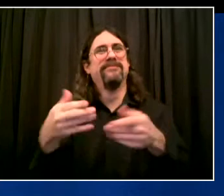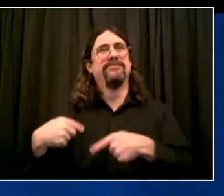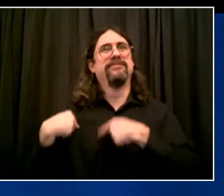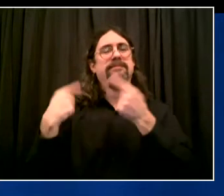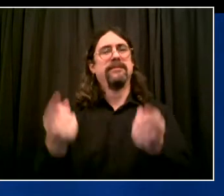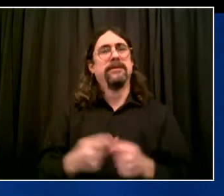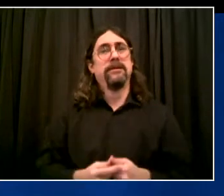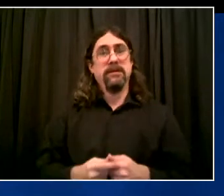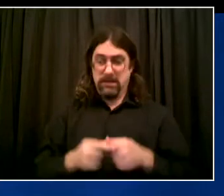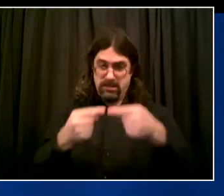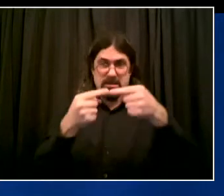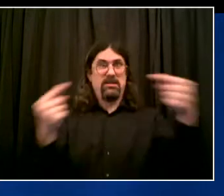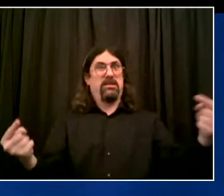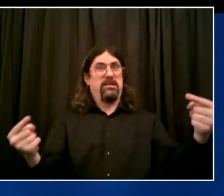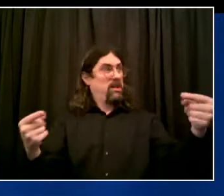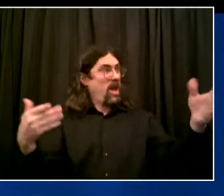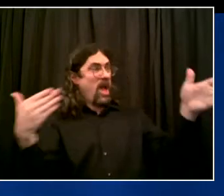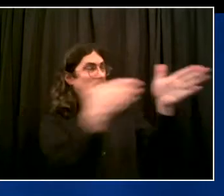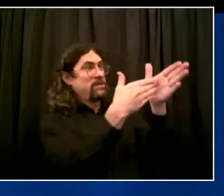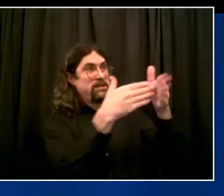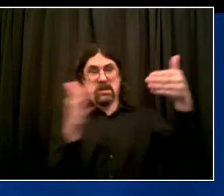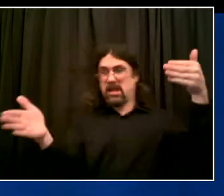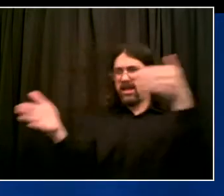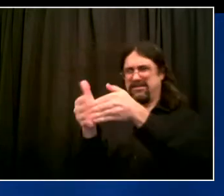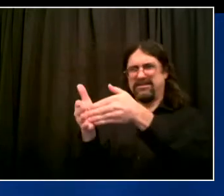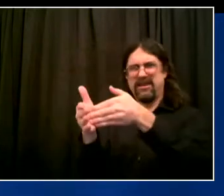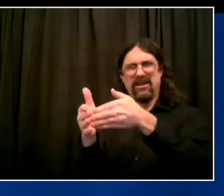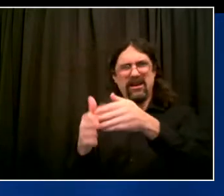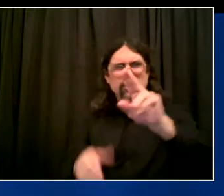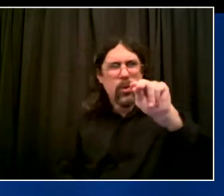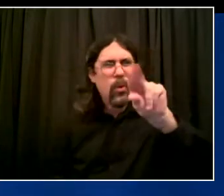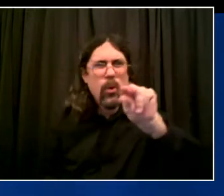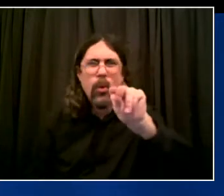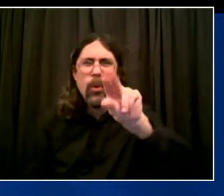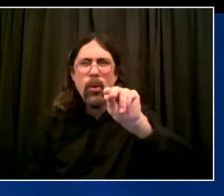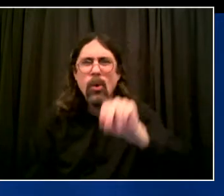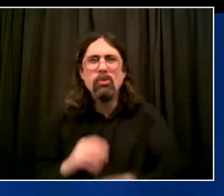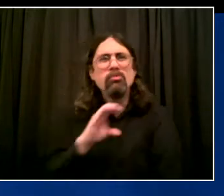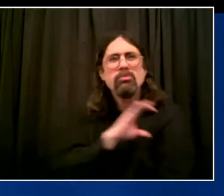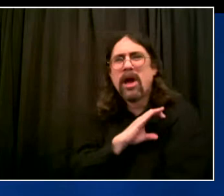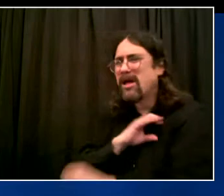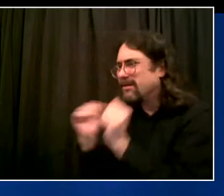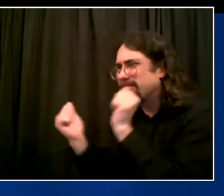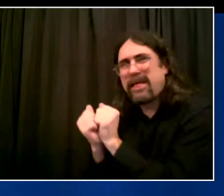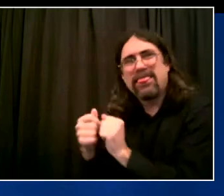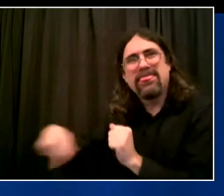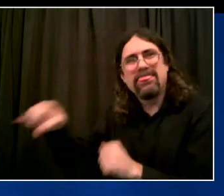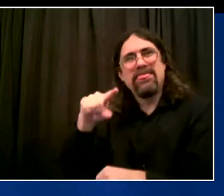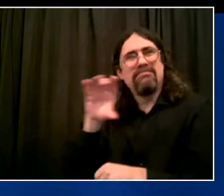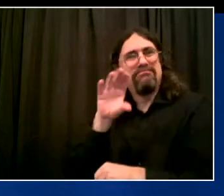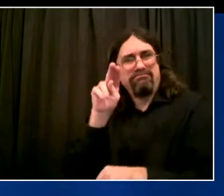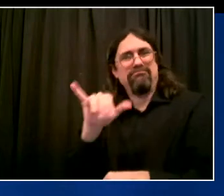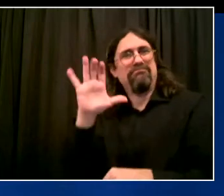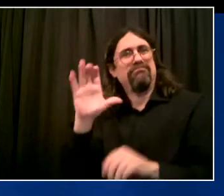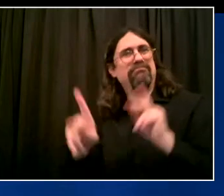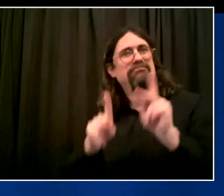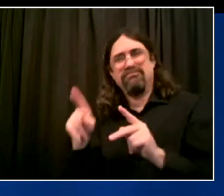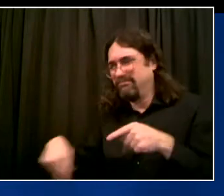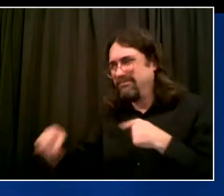WE'VE HEARD RODNEY, JUANITA, TERRY MONAHAN, THIS IS EXACTLY WHAT WE ARE TRYYNGI TO BUILD